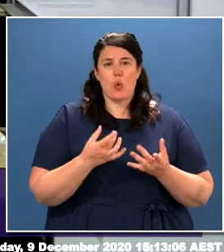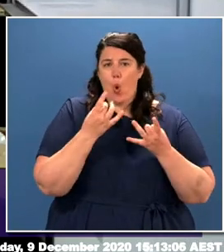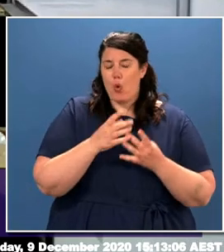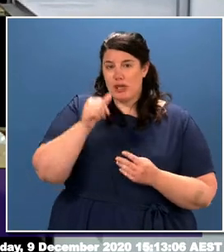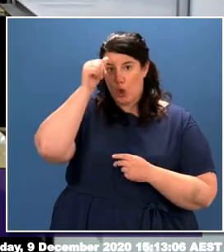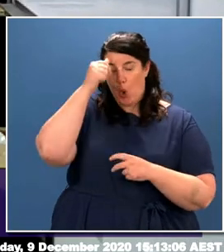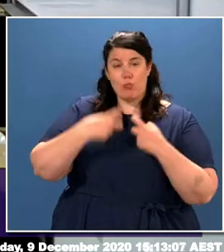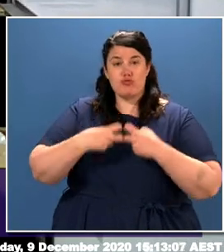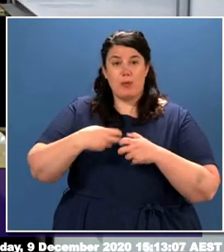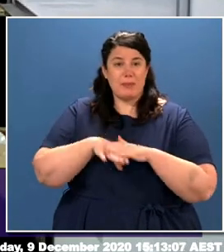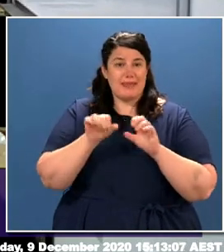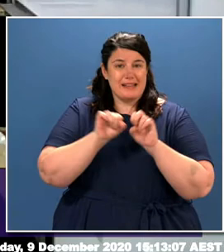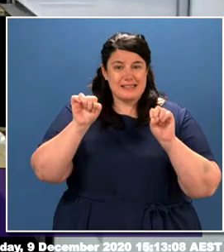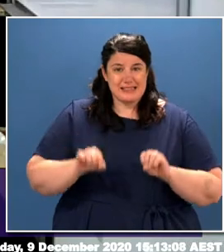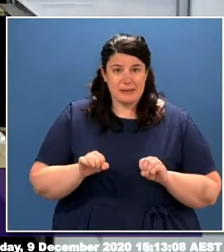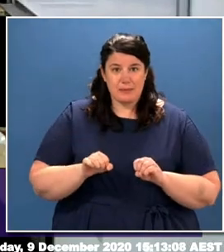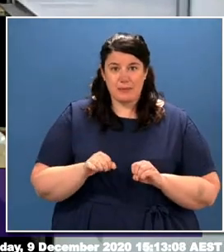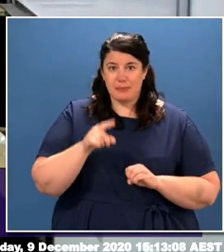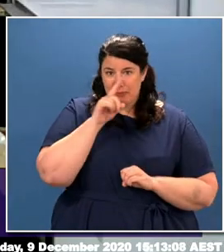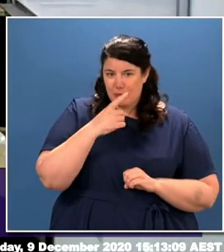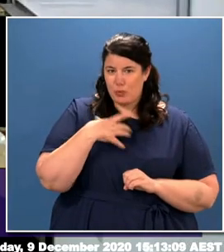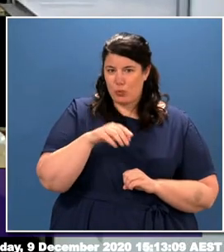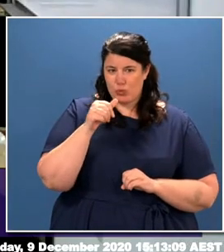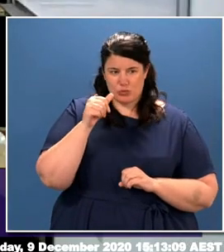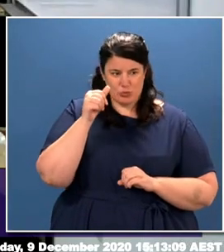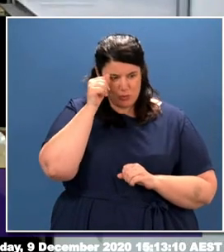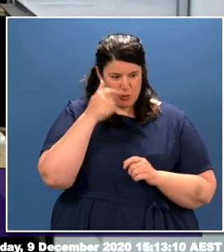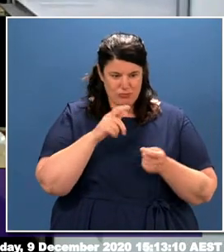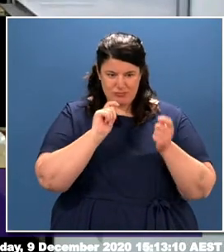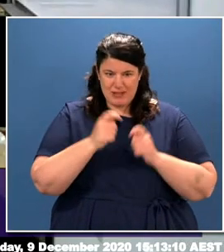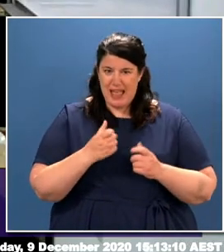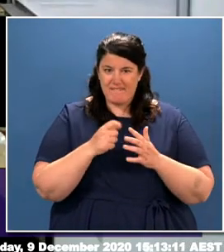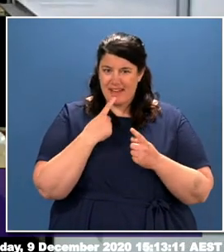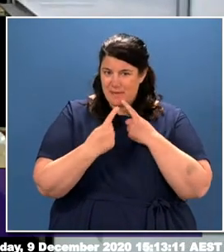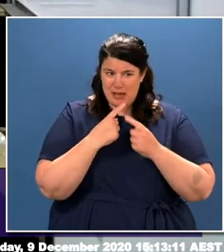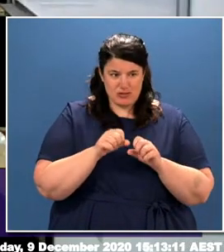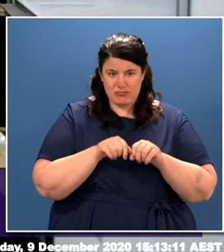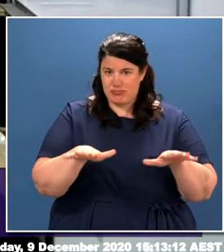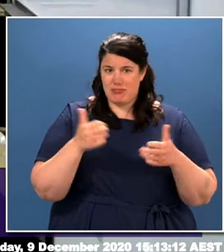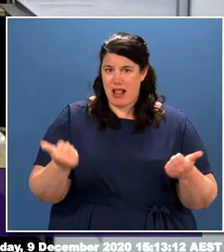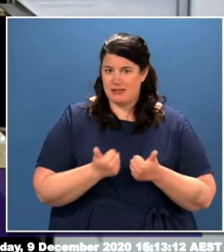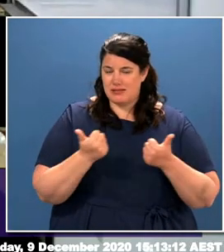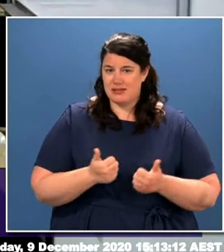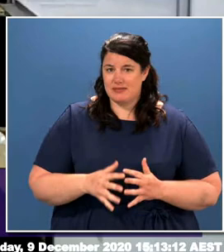And if people want to know more, there is well established data that is out there. Alright, let's move